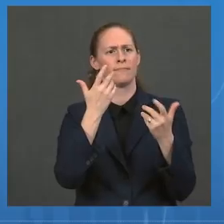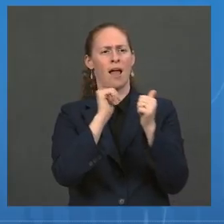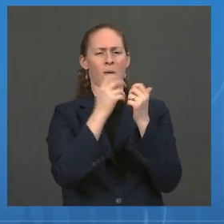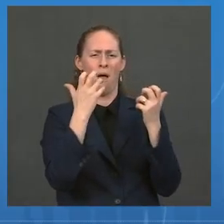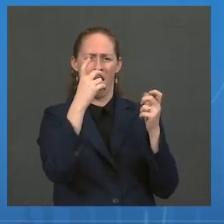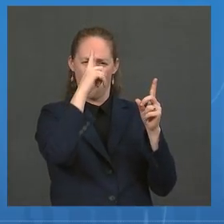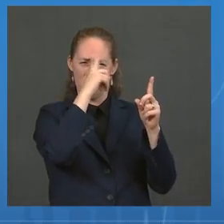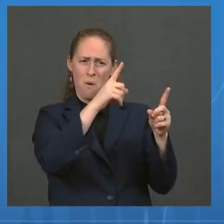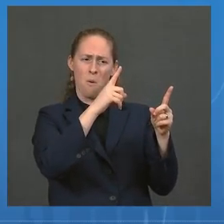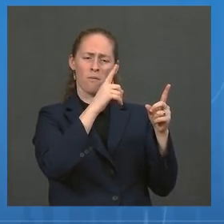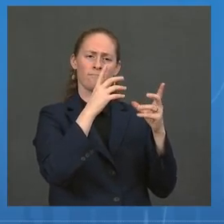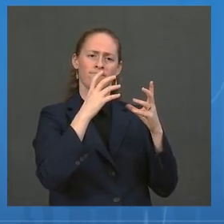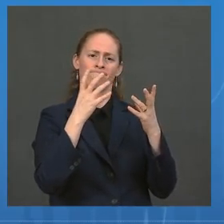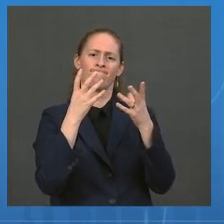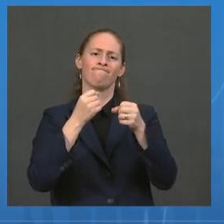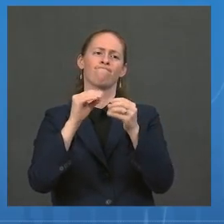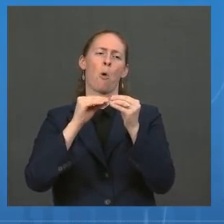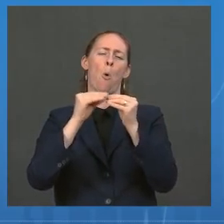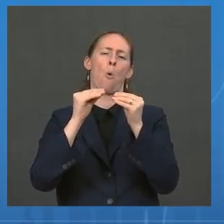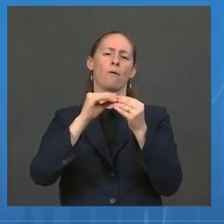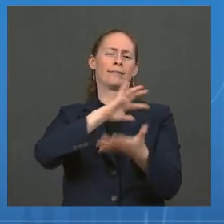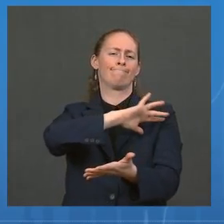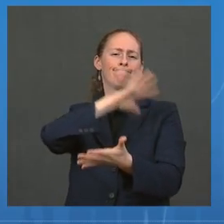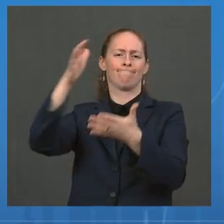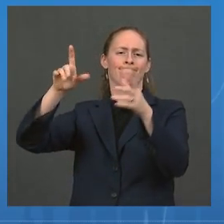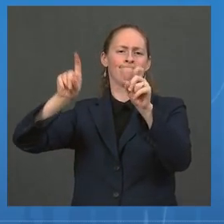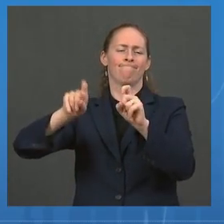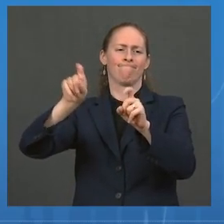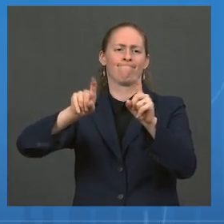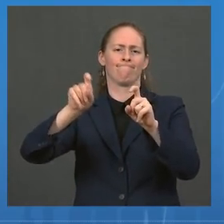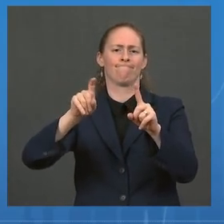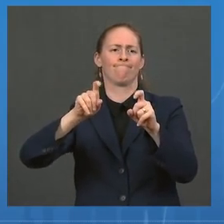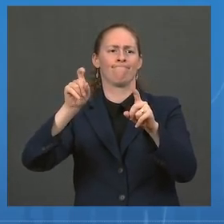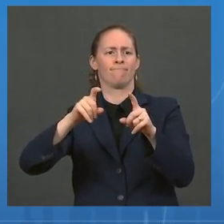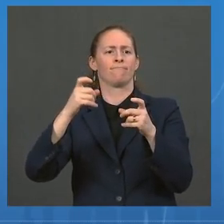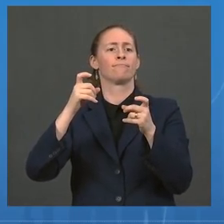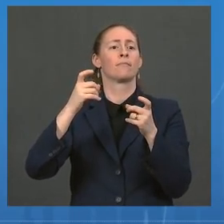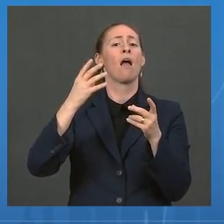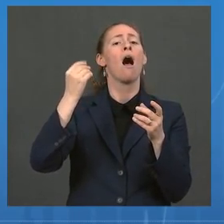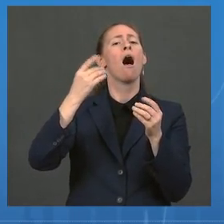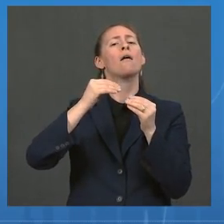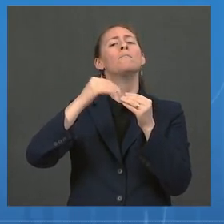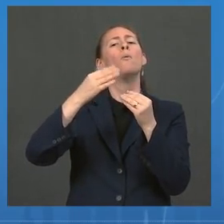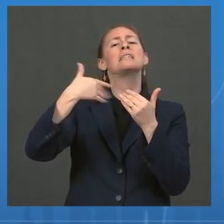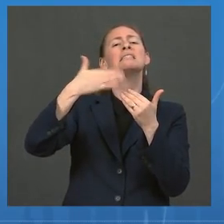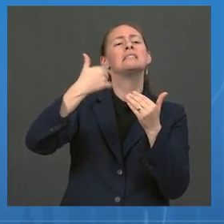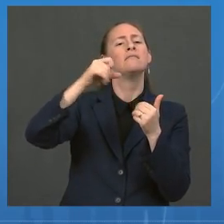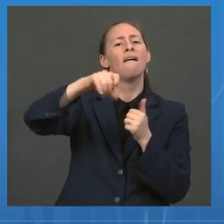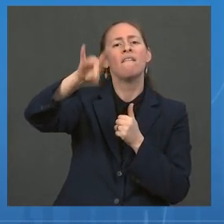manufacturing production of tests in order to make tests even more widely available and drive down the cost per test.